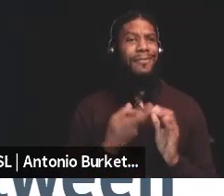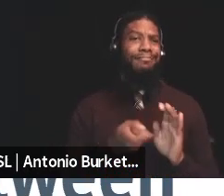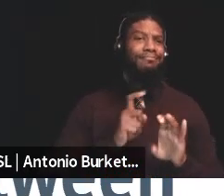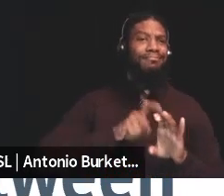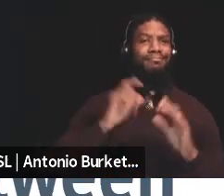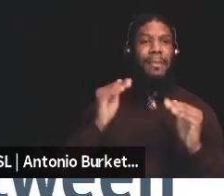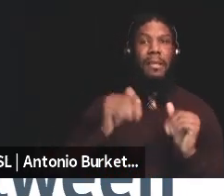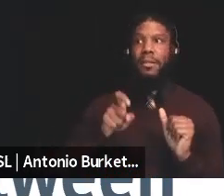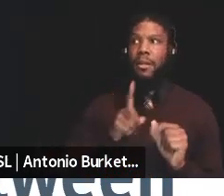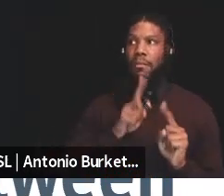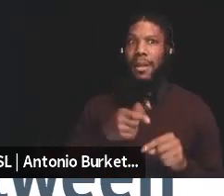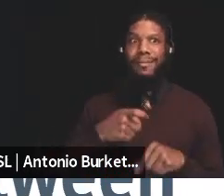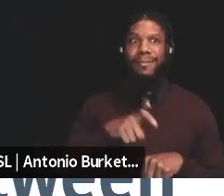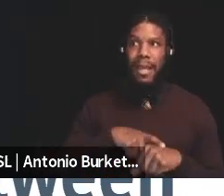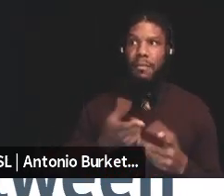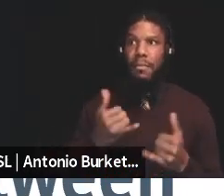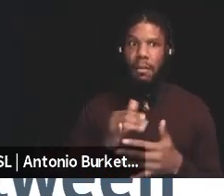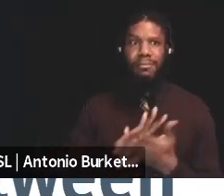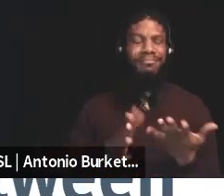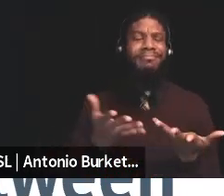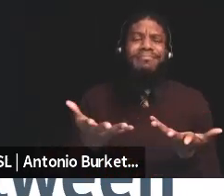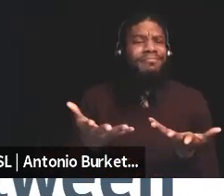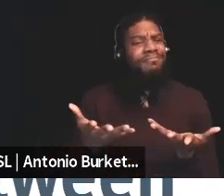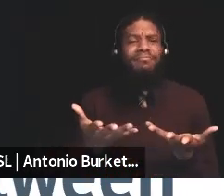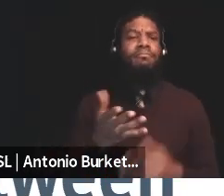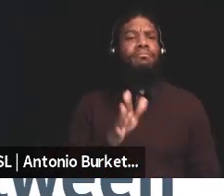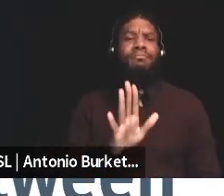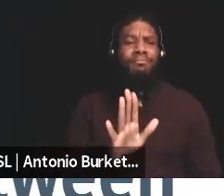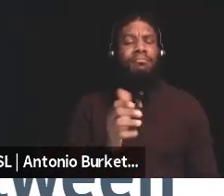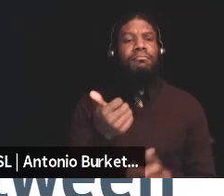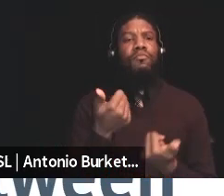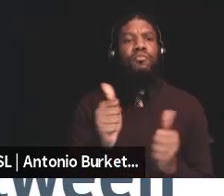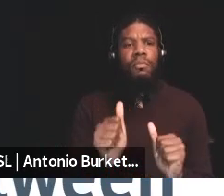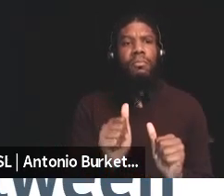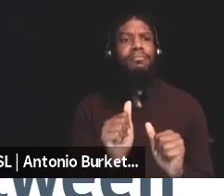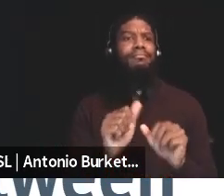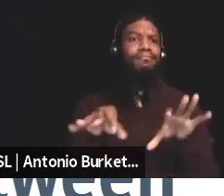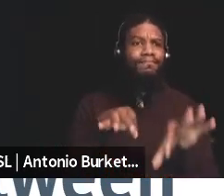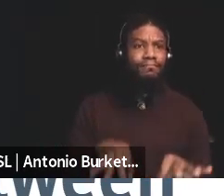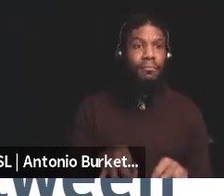respond anytime. And I try to make it clear that us depending on each other doesn't include